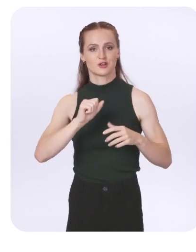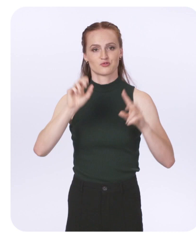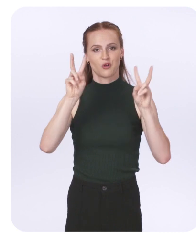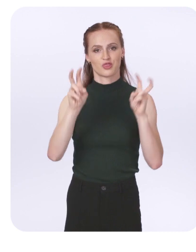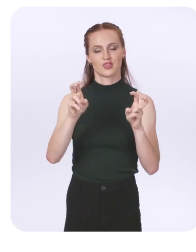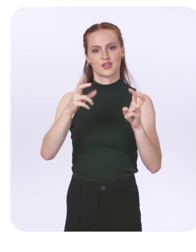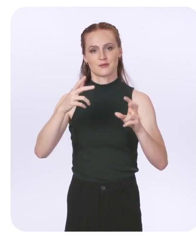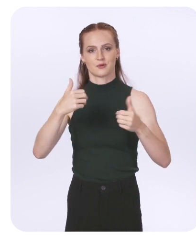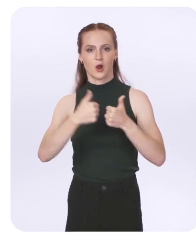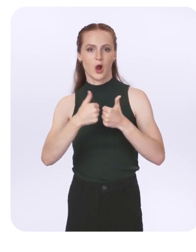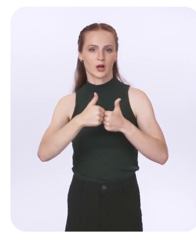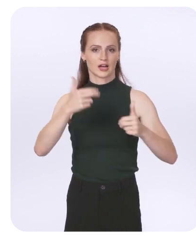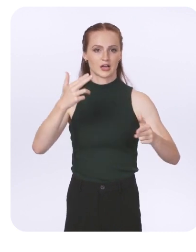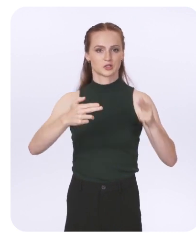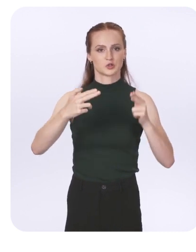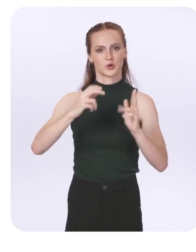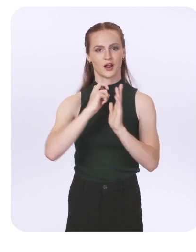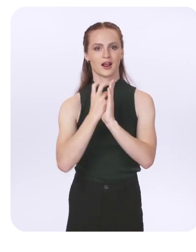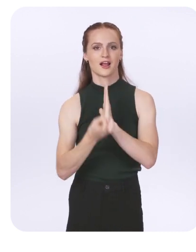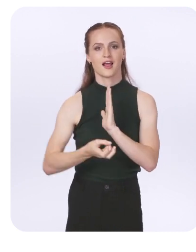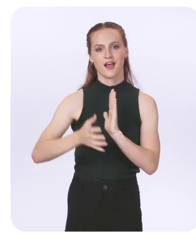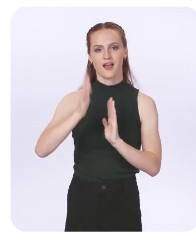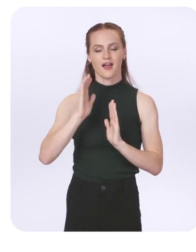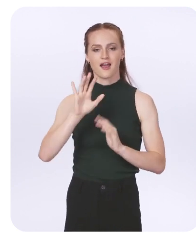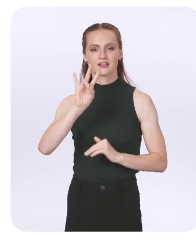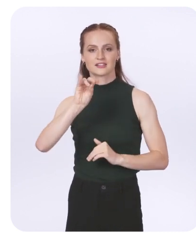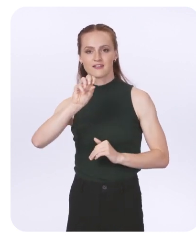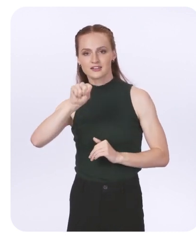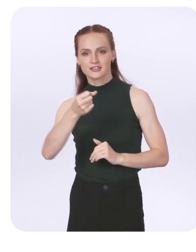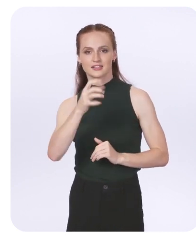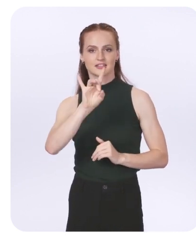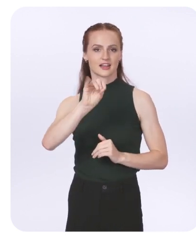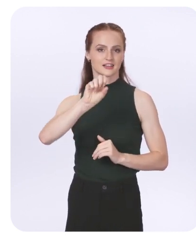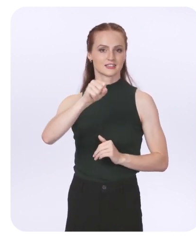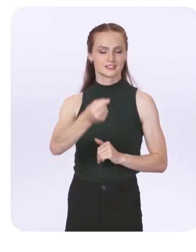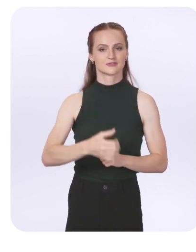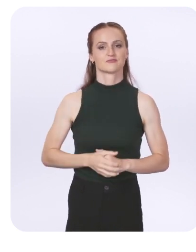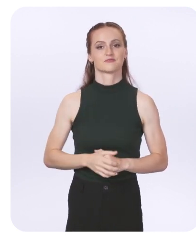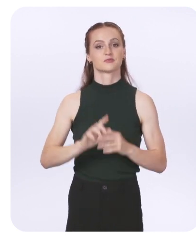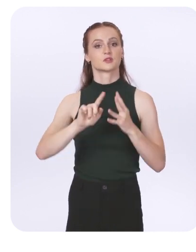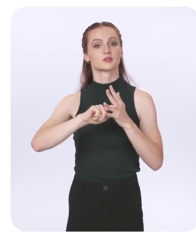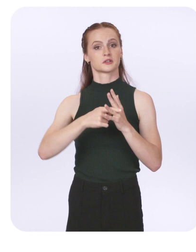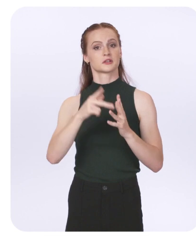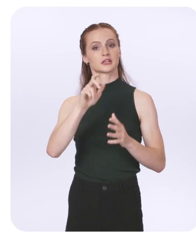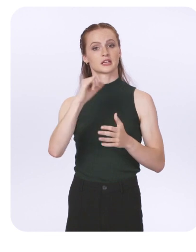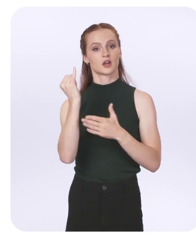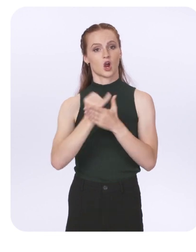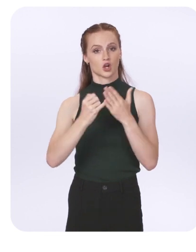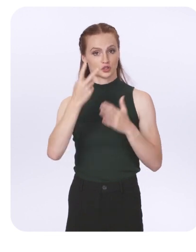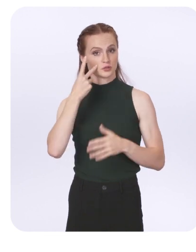which is protecting the AI Ark represented by the Blue Cube. It also captures the game's art style,